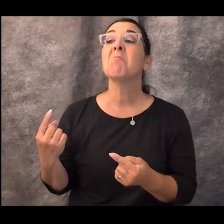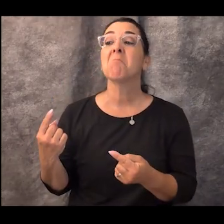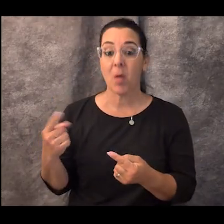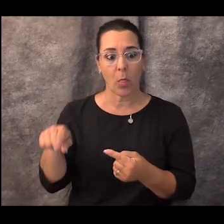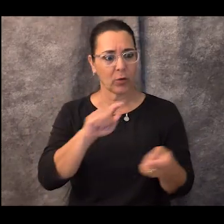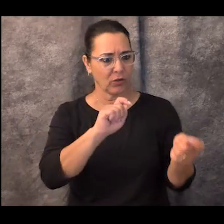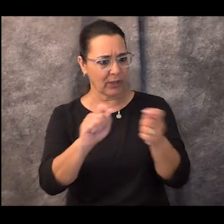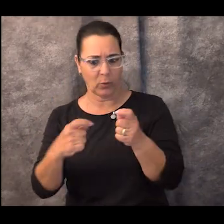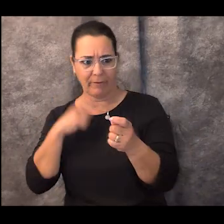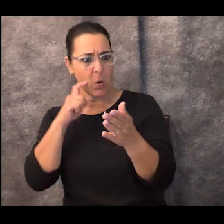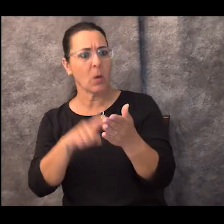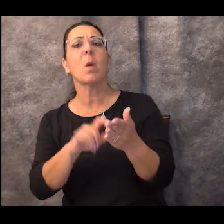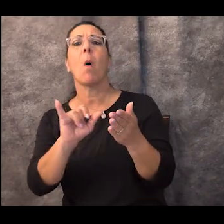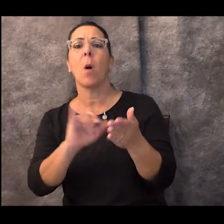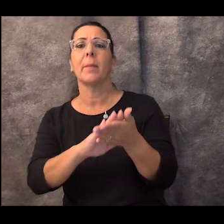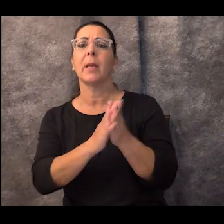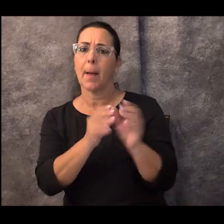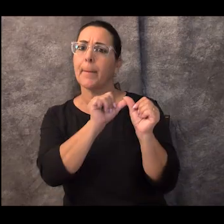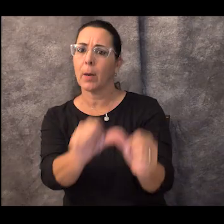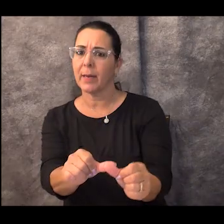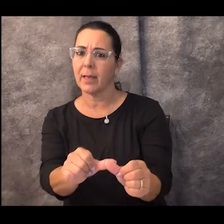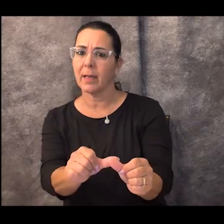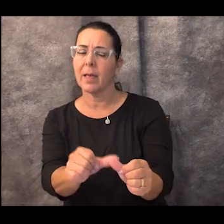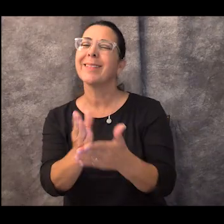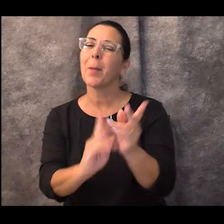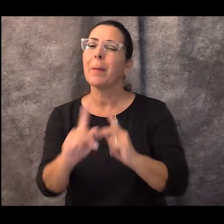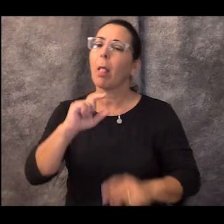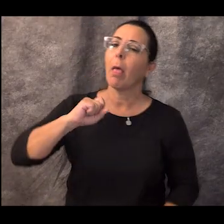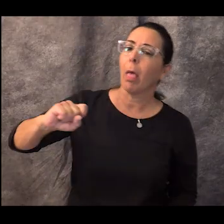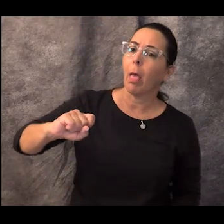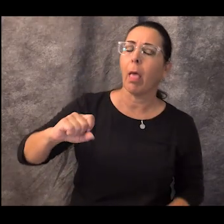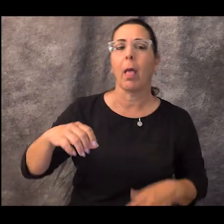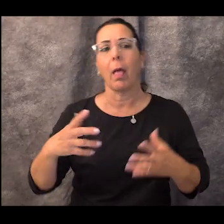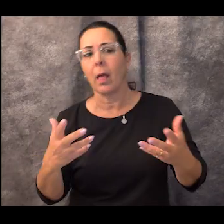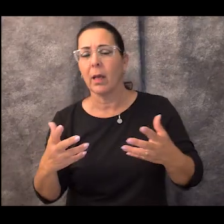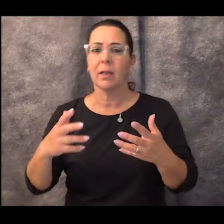and then push back against some of those things. So there's really a lot of push pull in all the states right now,